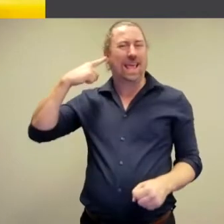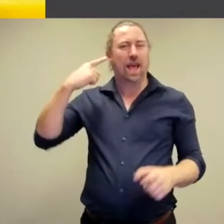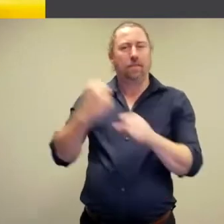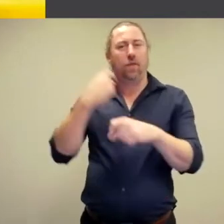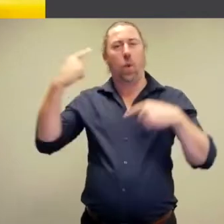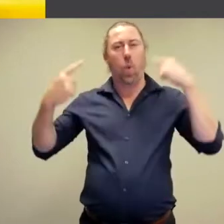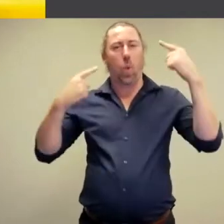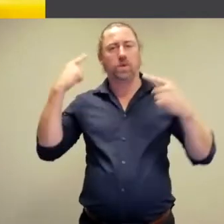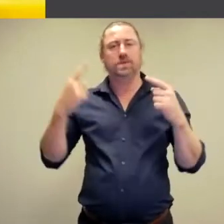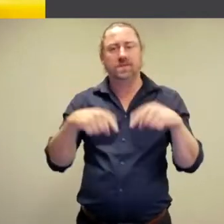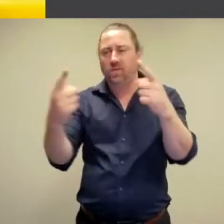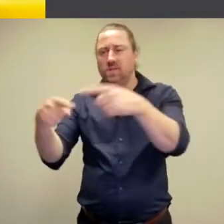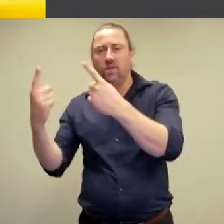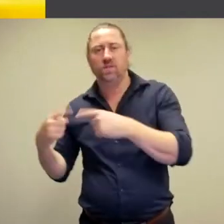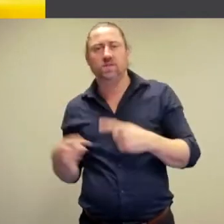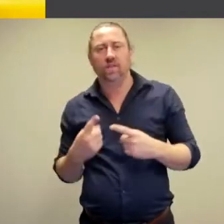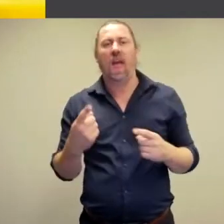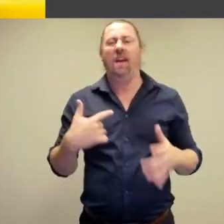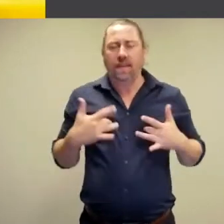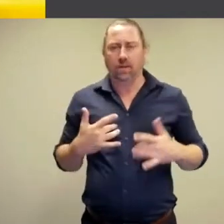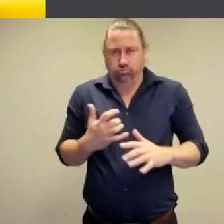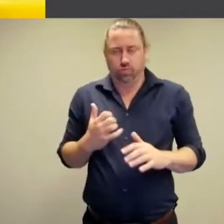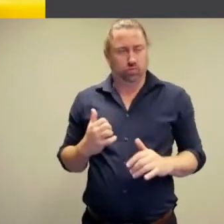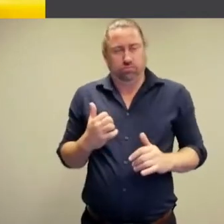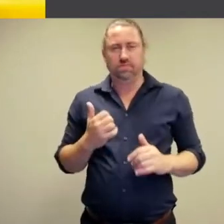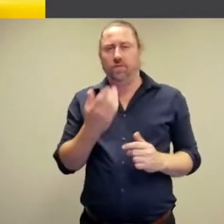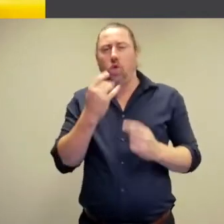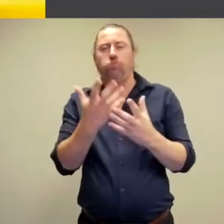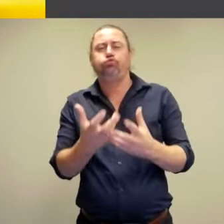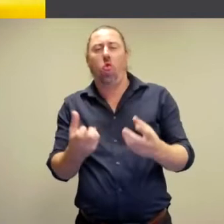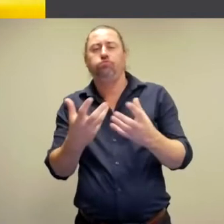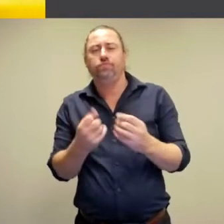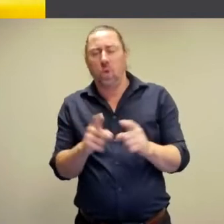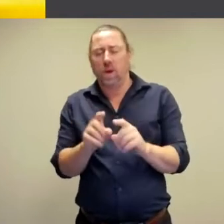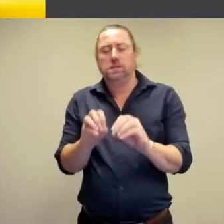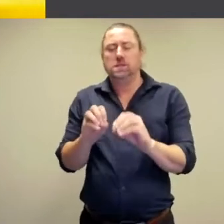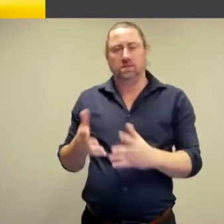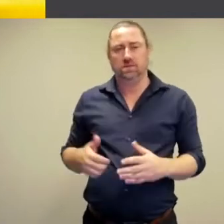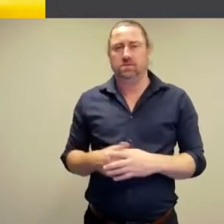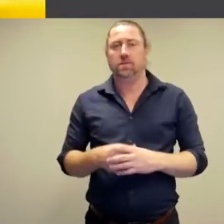various sounds and sensations. In other videos, we see them very neatly